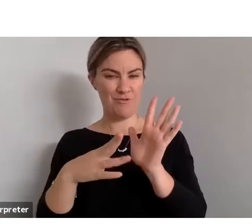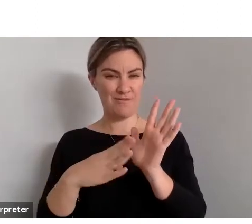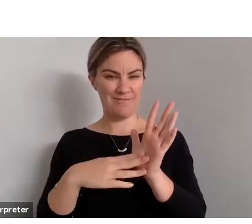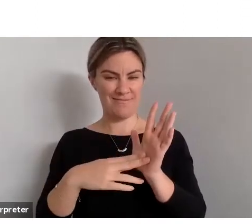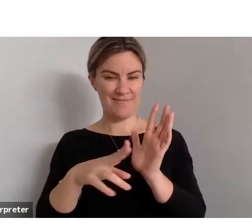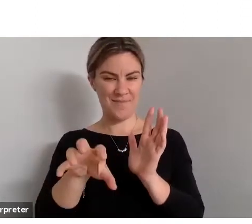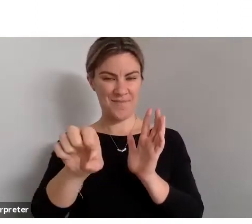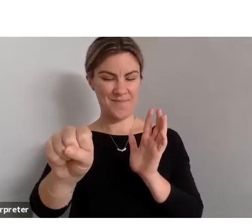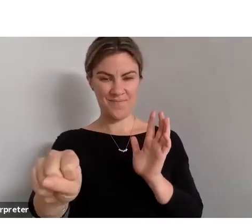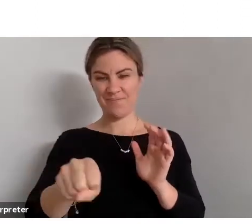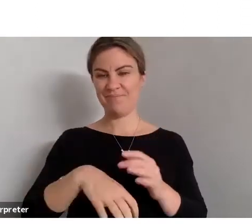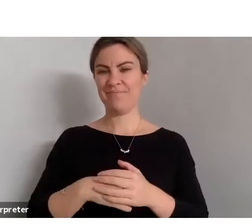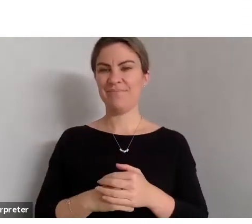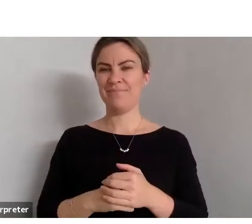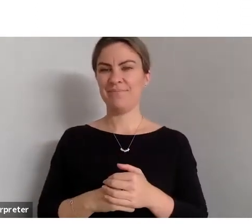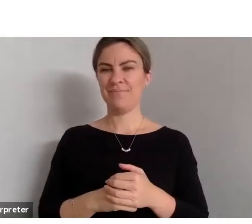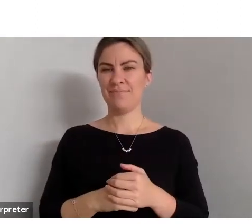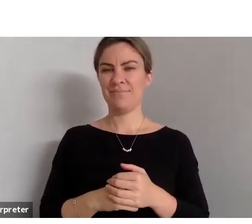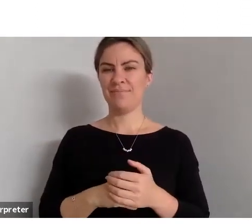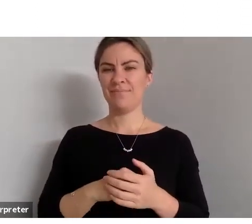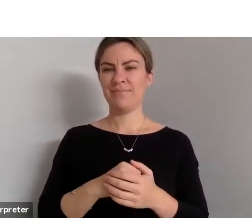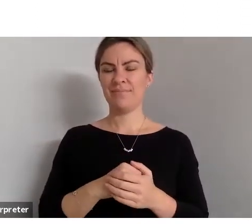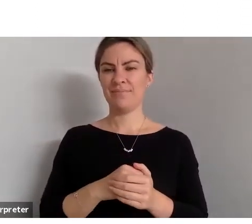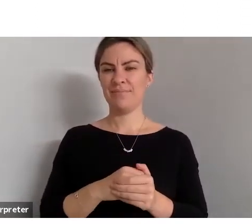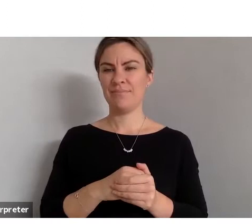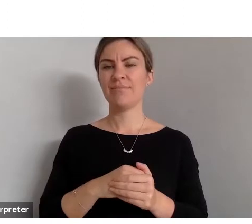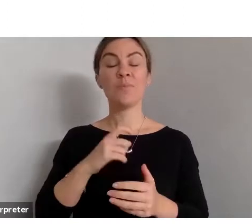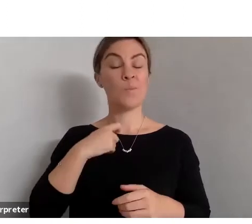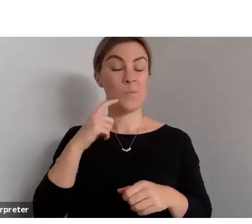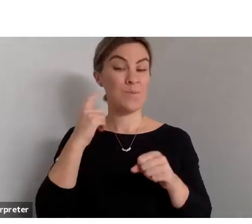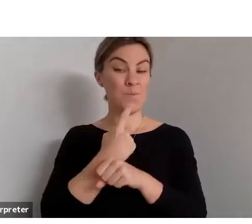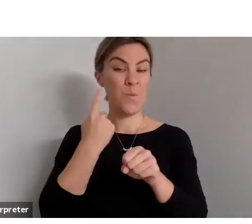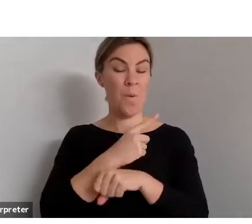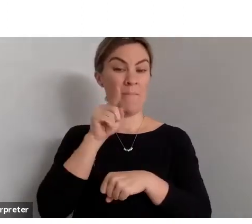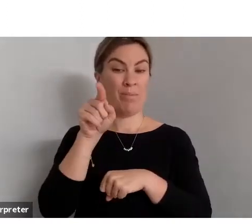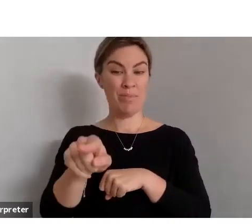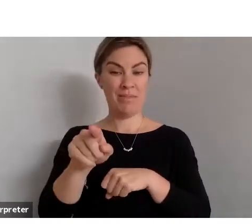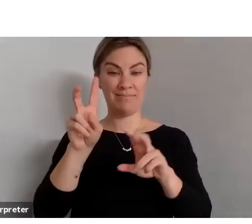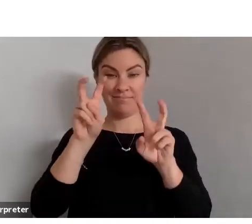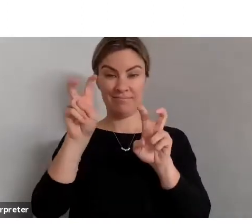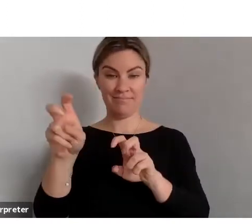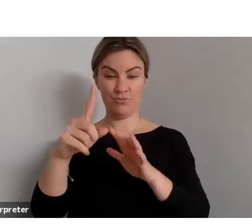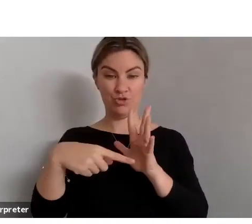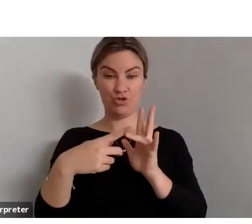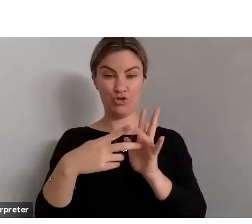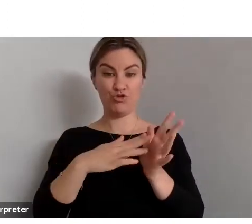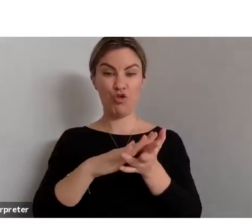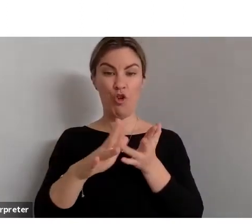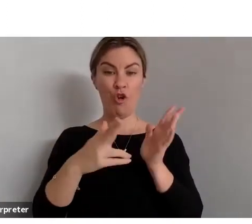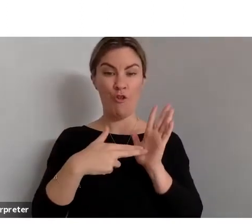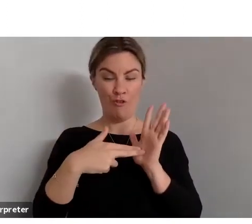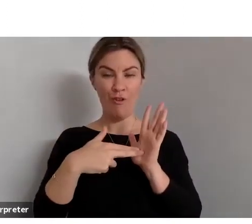Actually I will talk about all of those in the next… The next link.